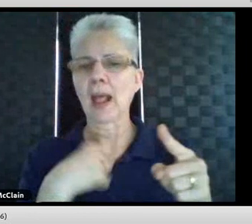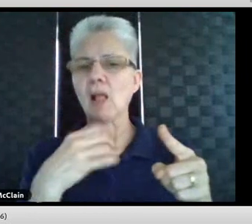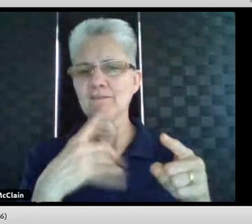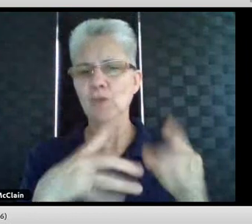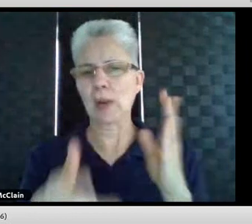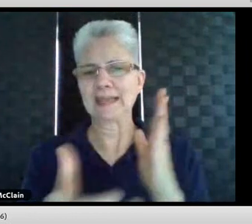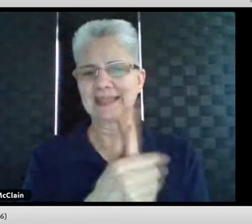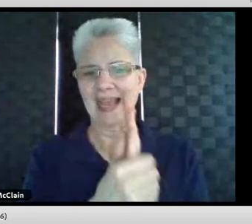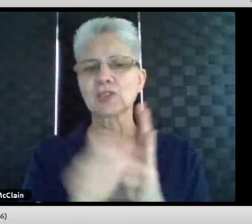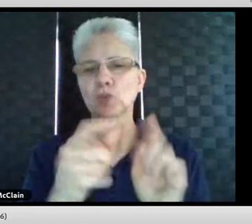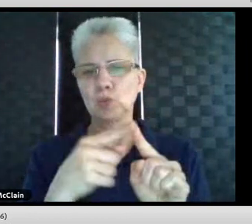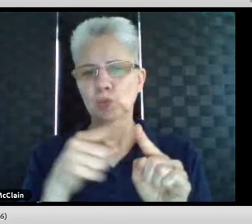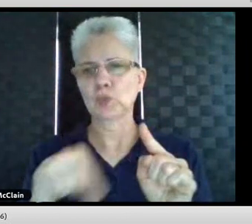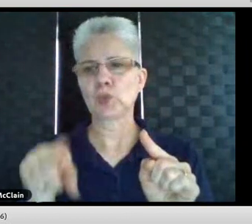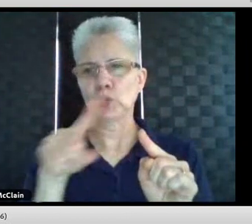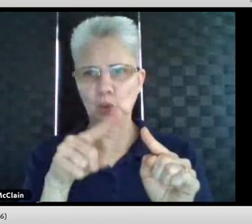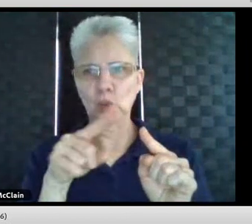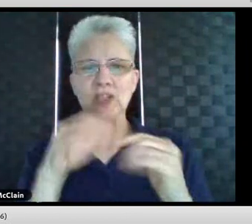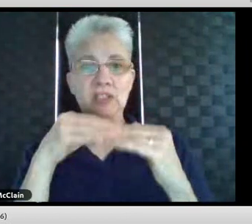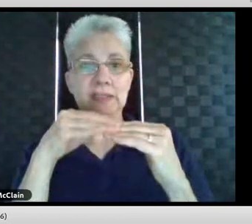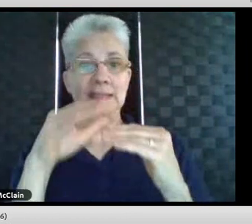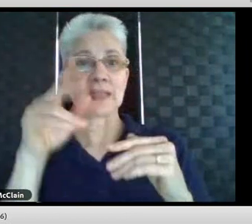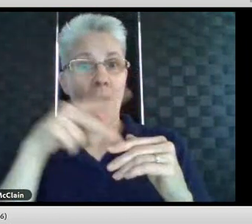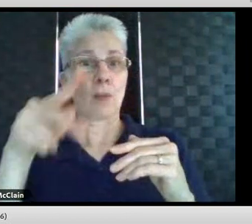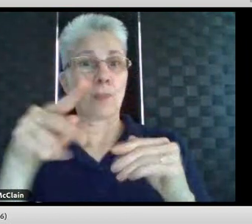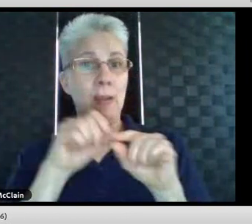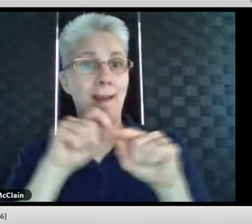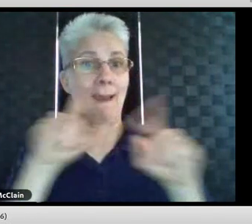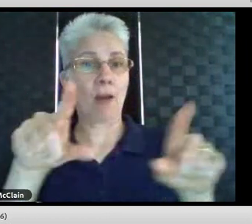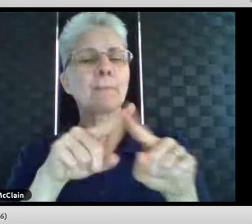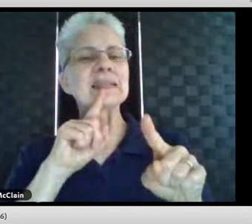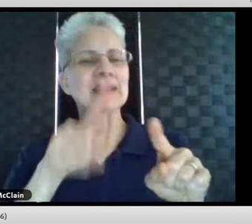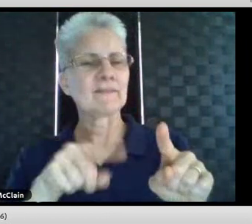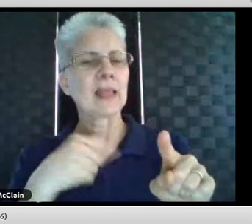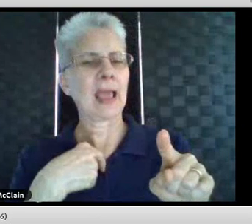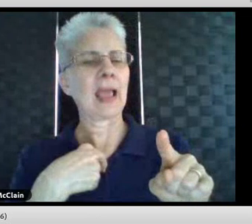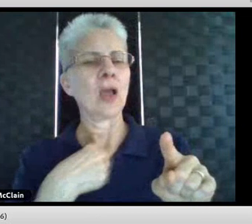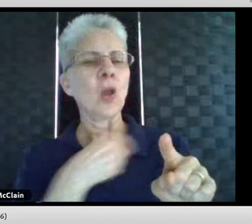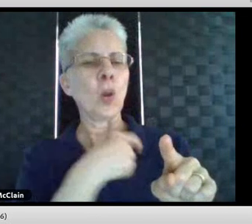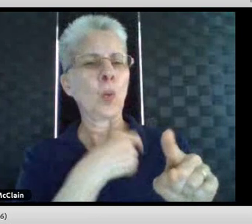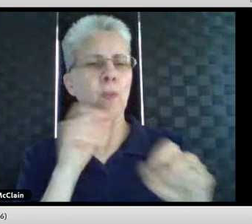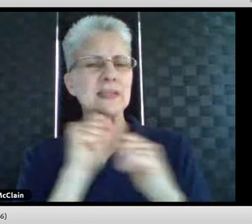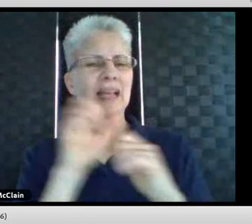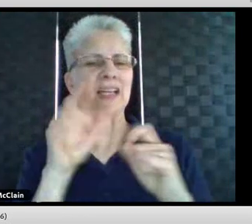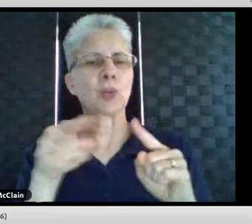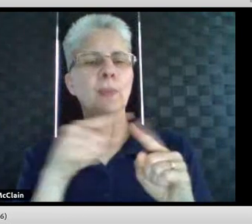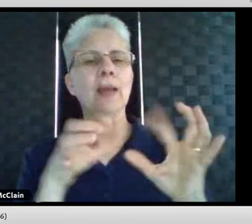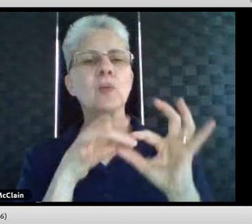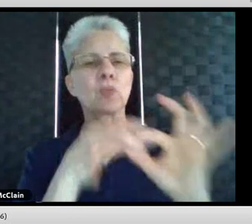and the other when she sends the PowerPoint, but definitely we will get it to you, but it came with the announcement of,